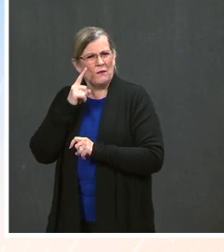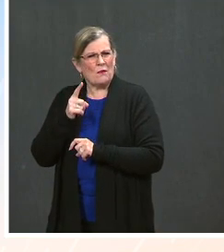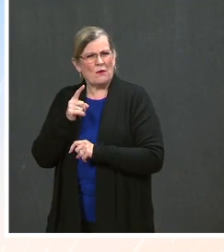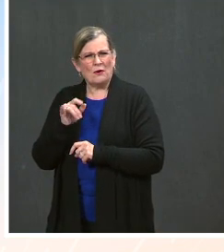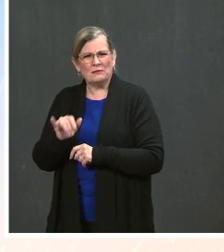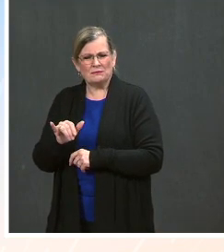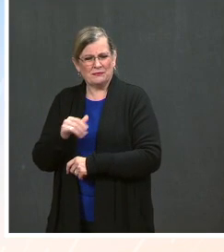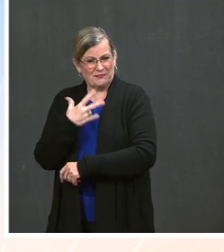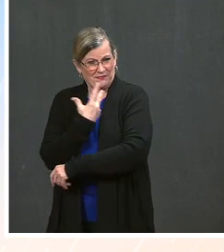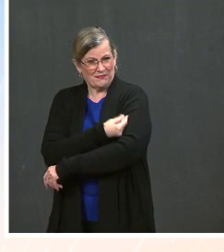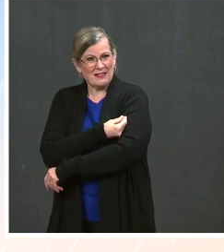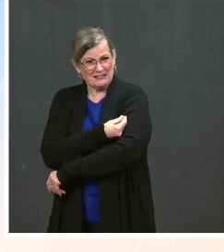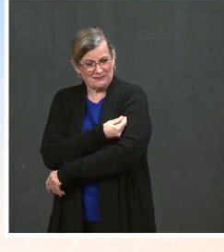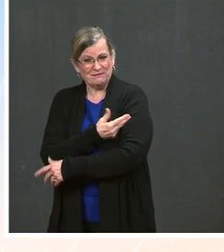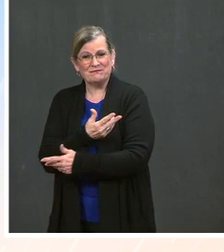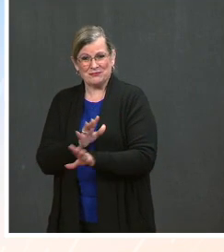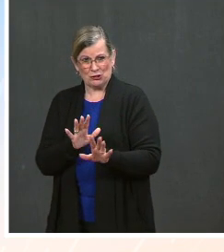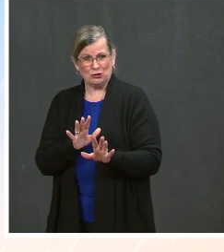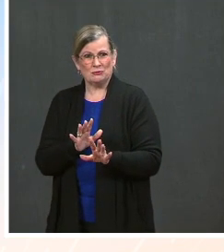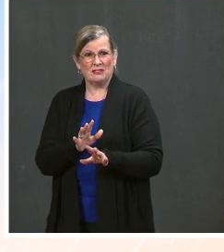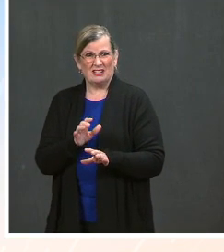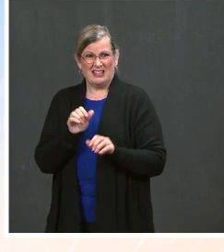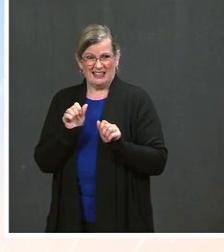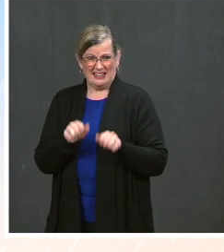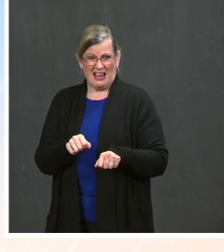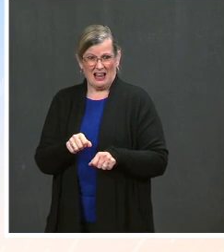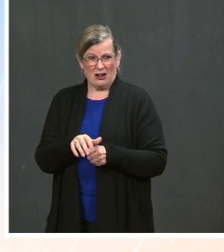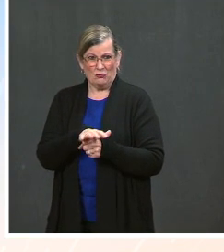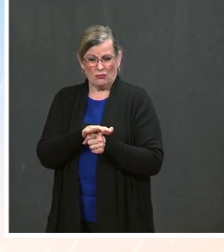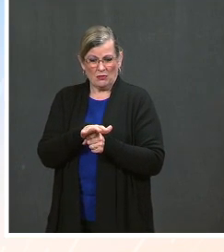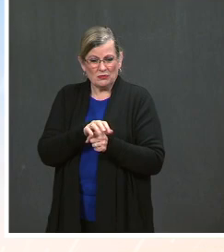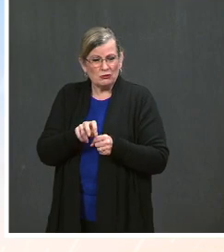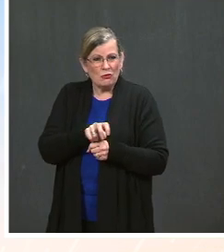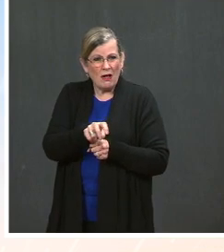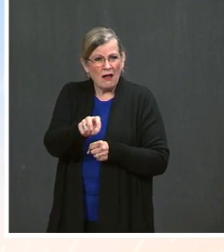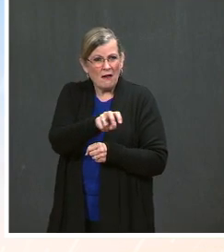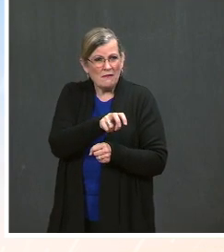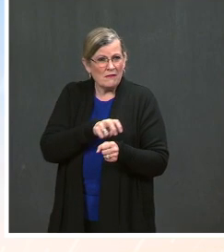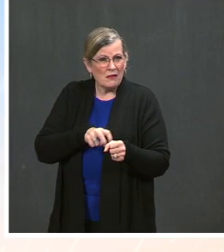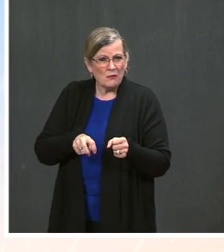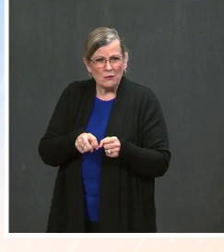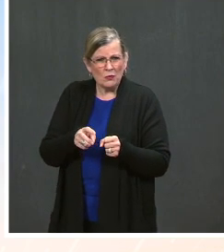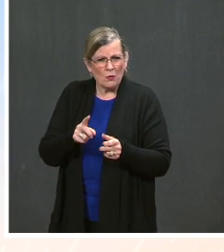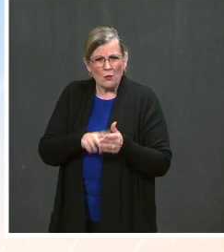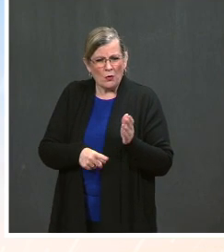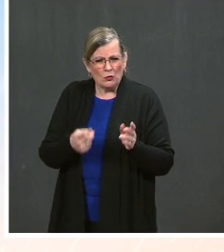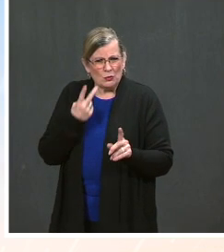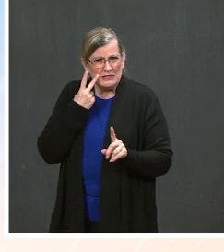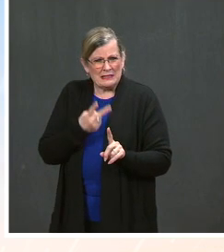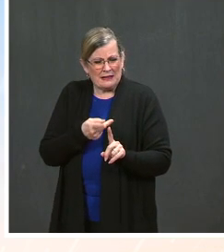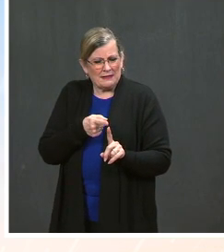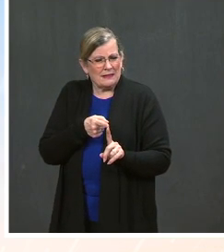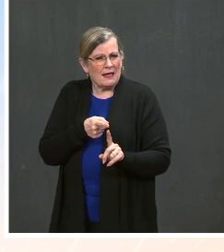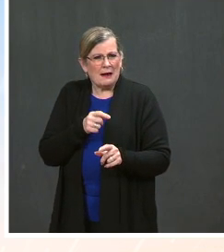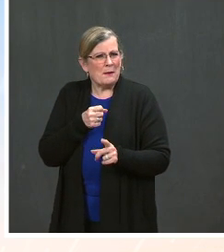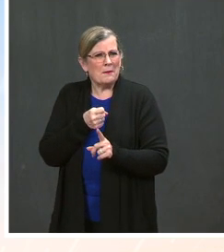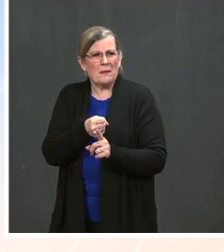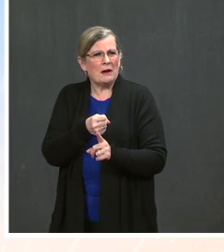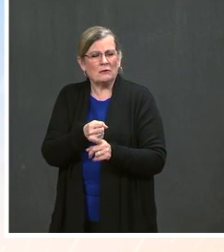have been big sectors that have suffered a great deal. What do you see as the, sort of, comeback arc, time wise,